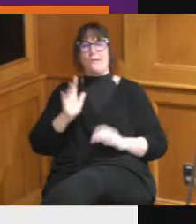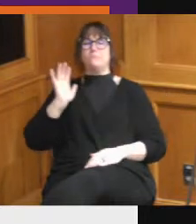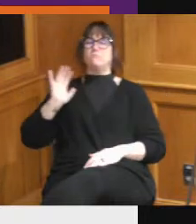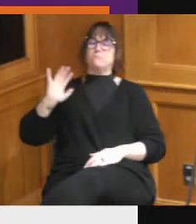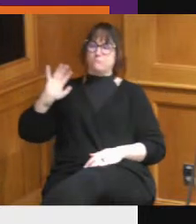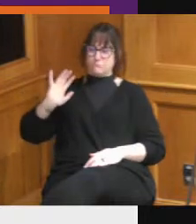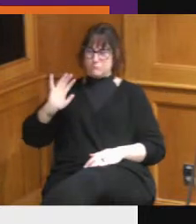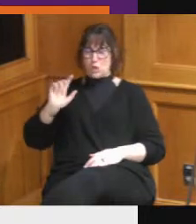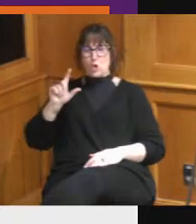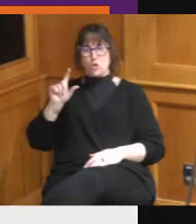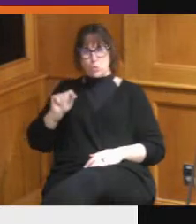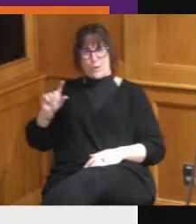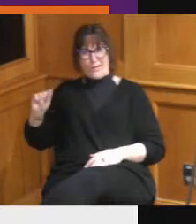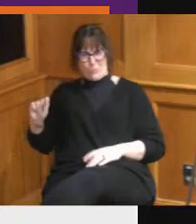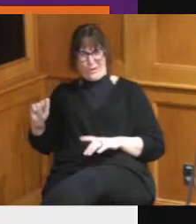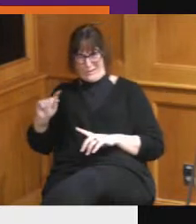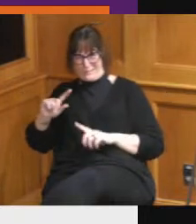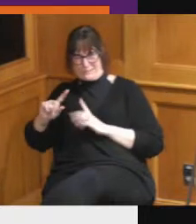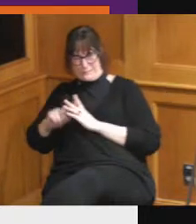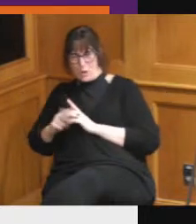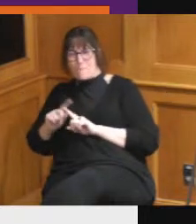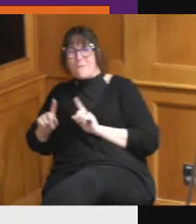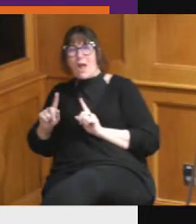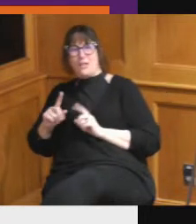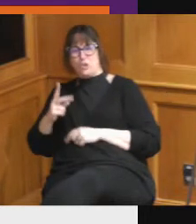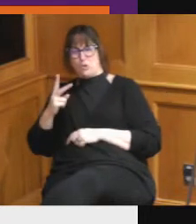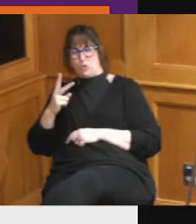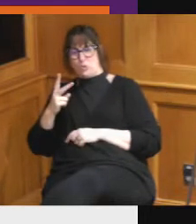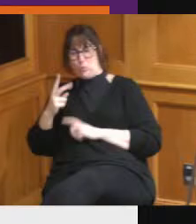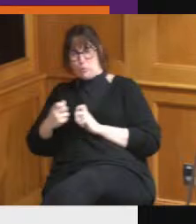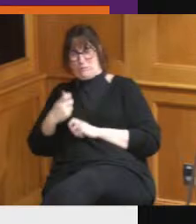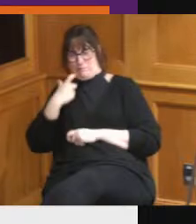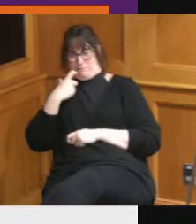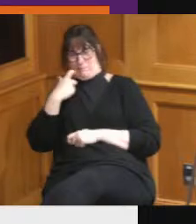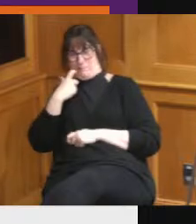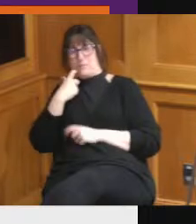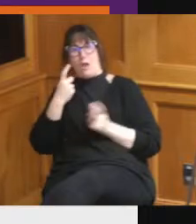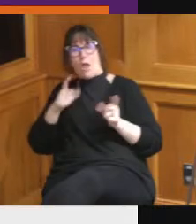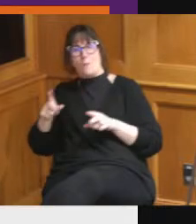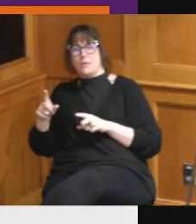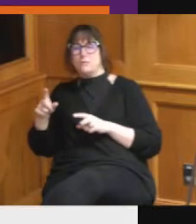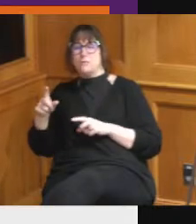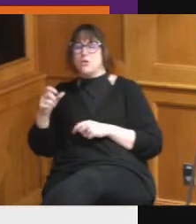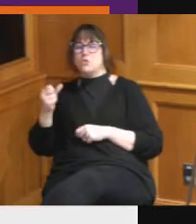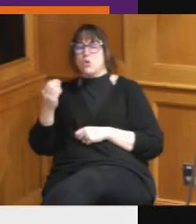way back in 2020 but really starting in the last two years there's this steady drum beat of the